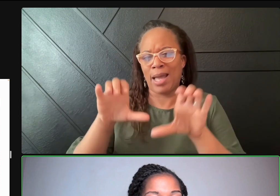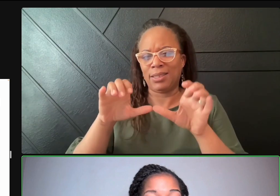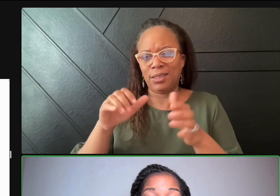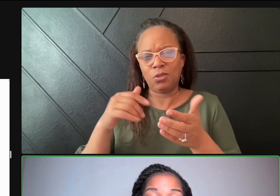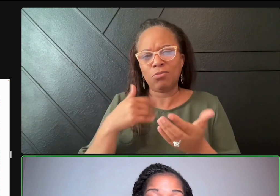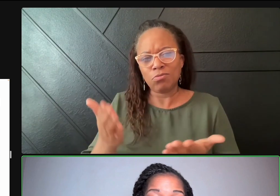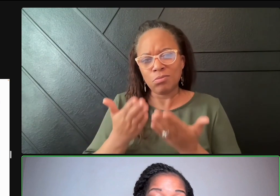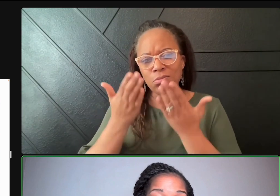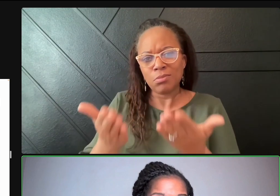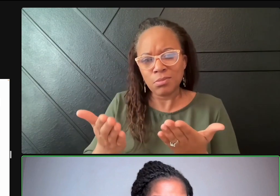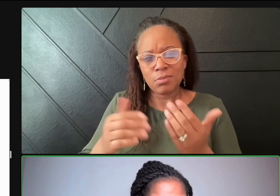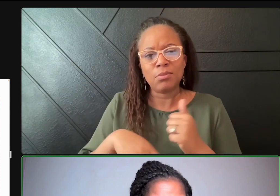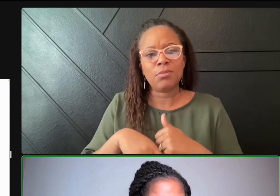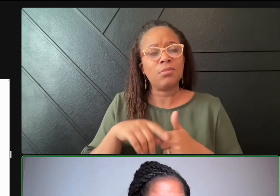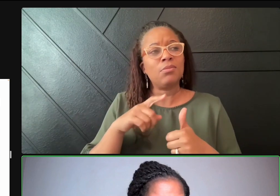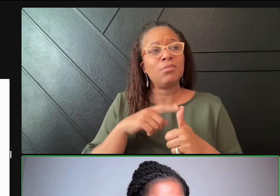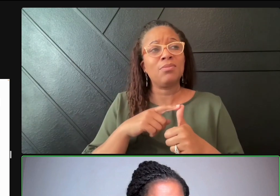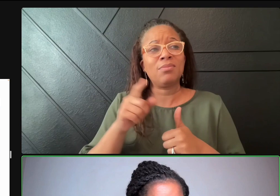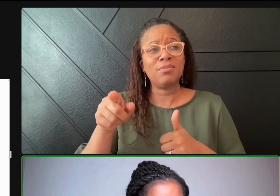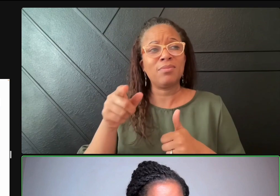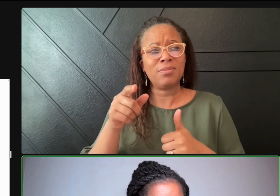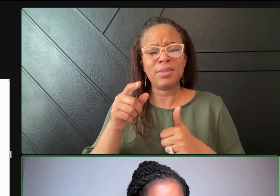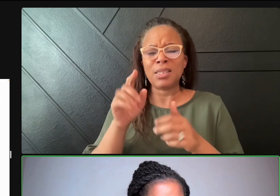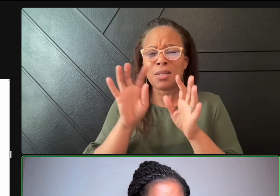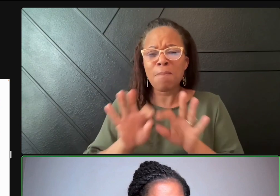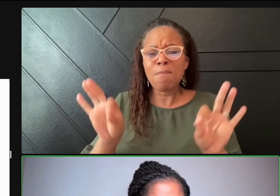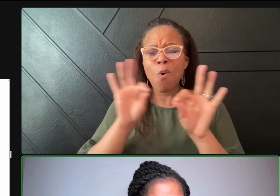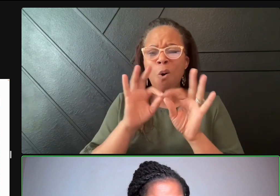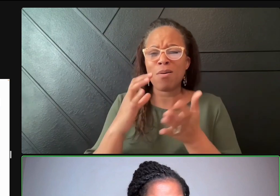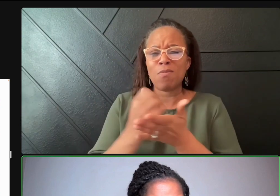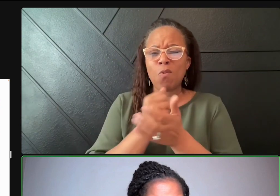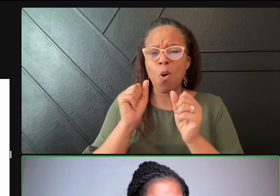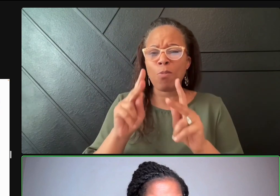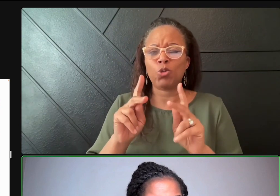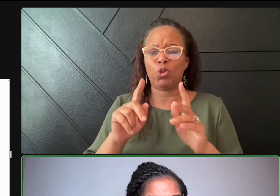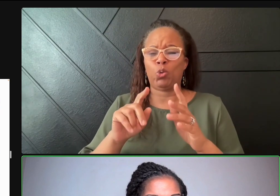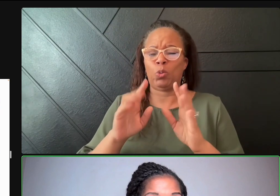There are some standard practices that we do suggest.